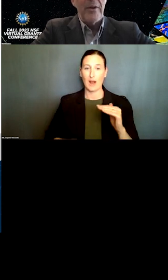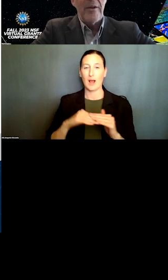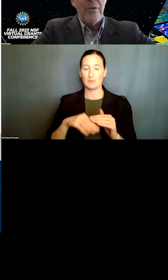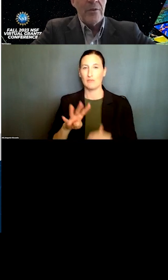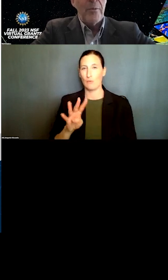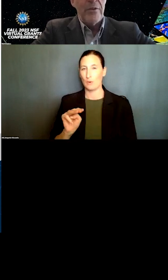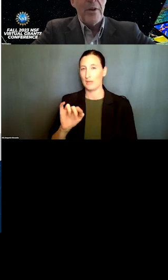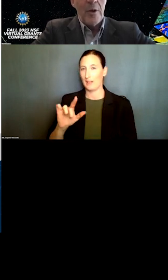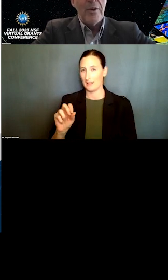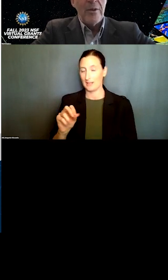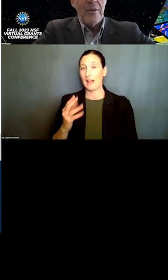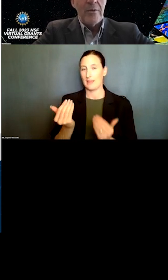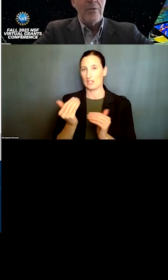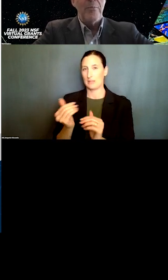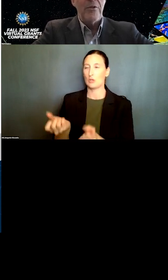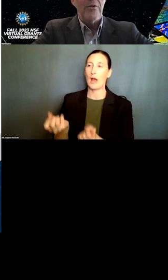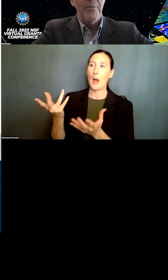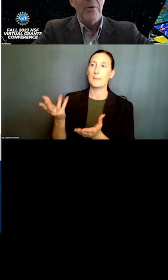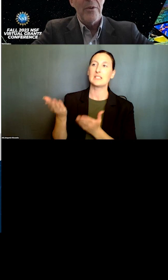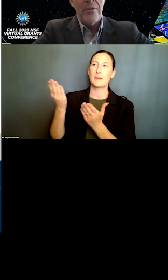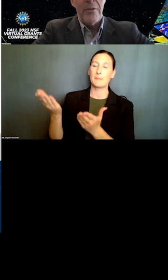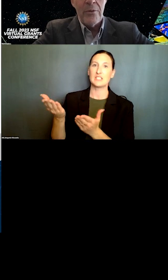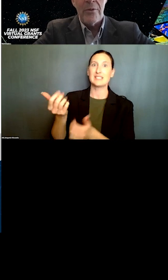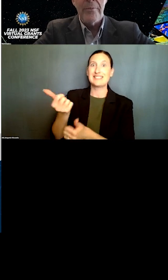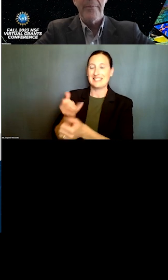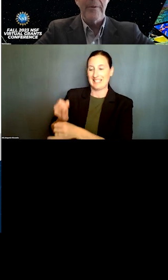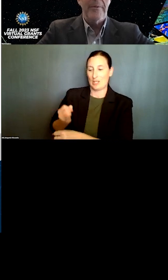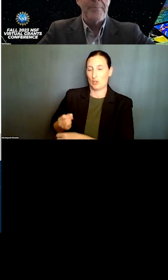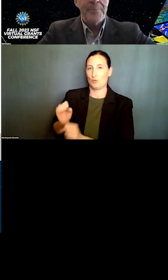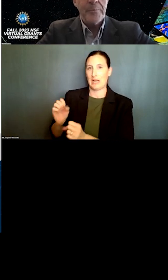and there's limits on how many submissions per institution.